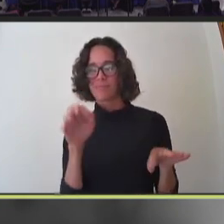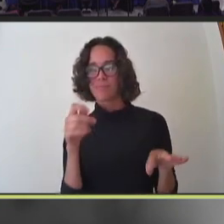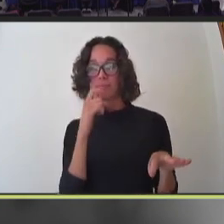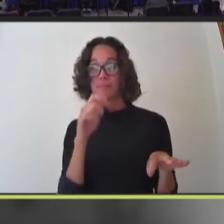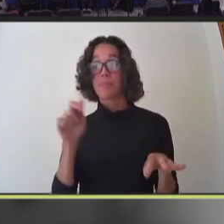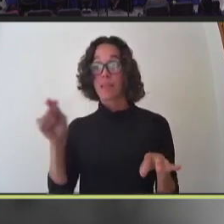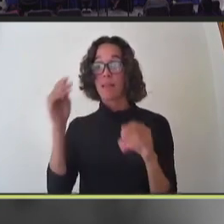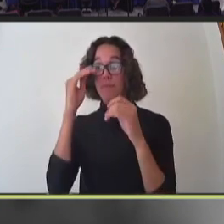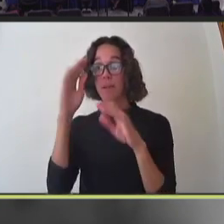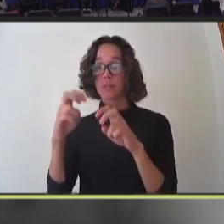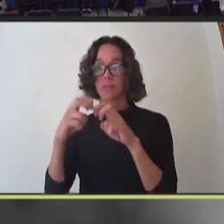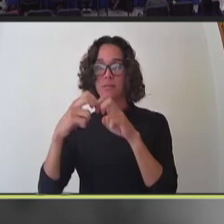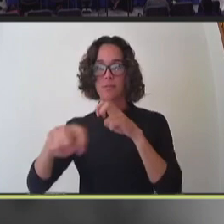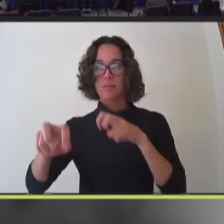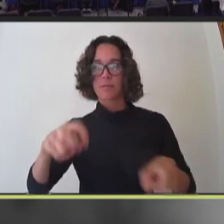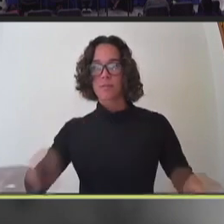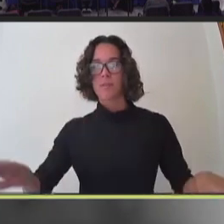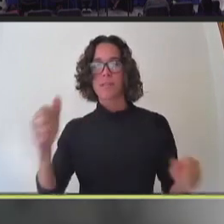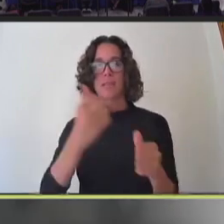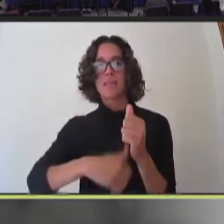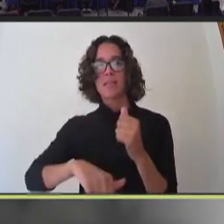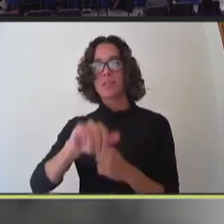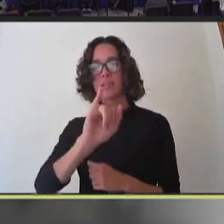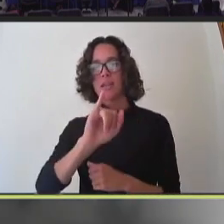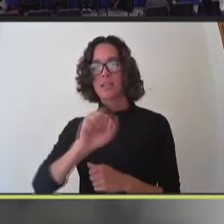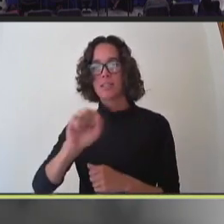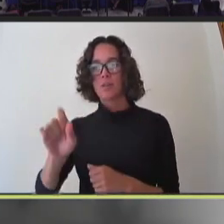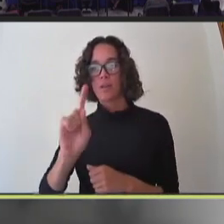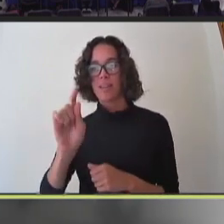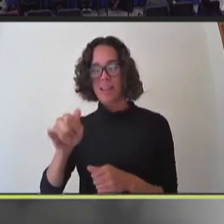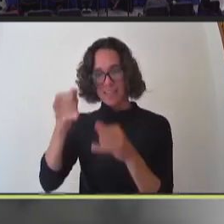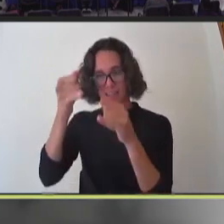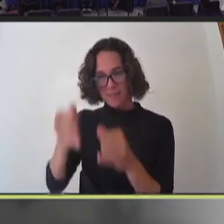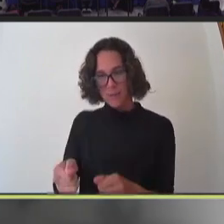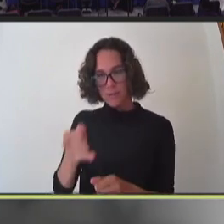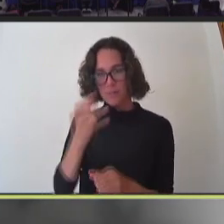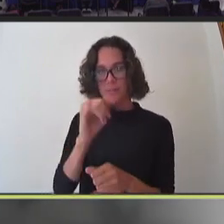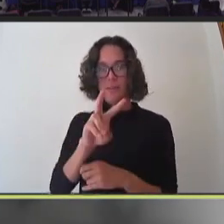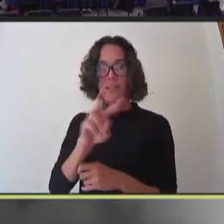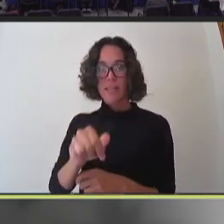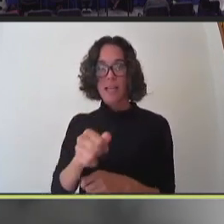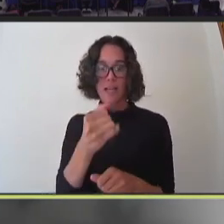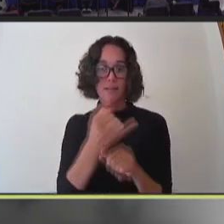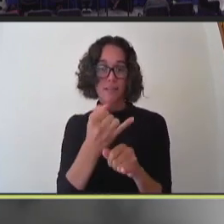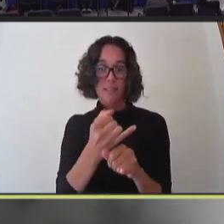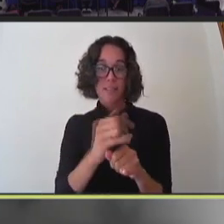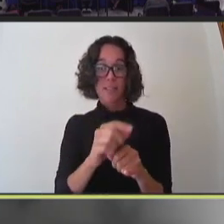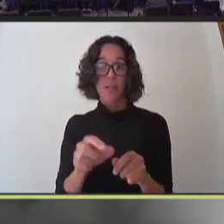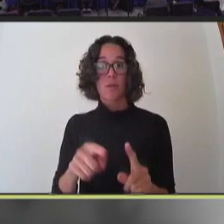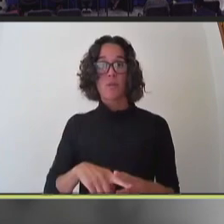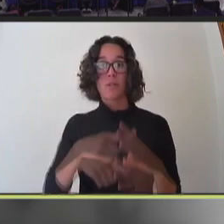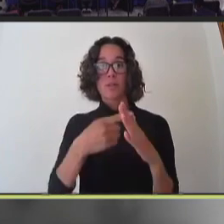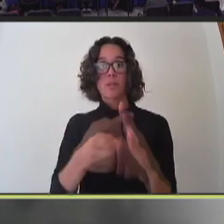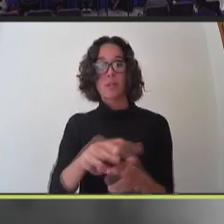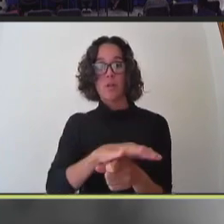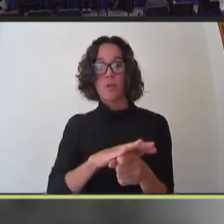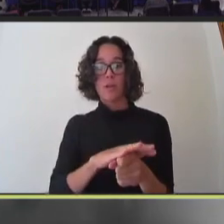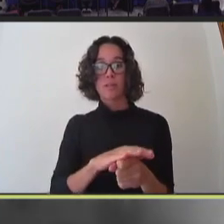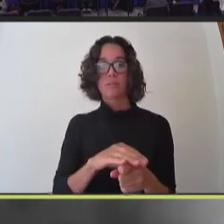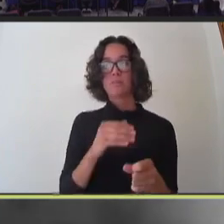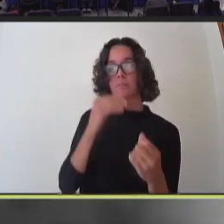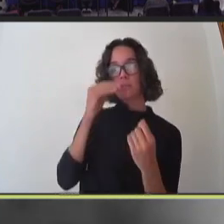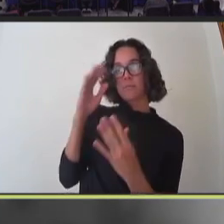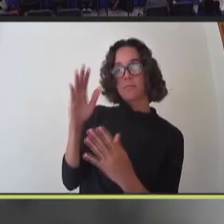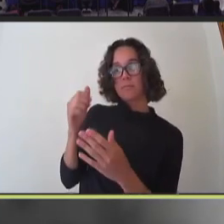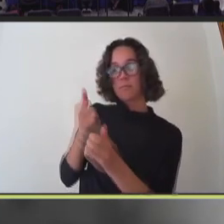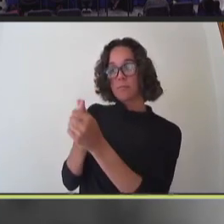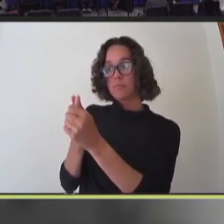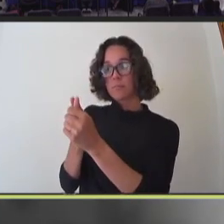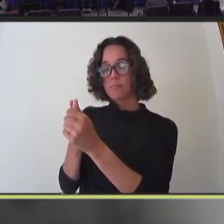IISs and where that individual VA facility was originally -- is originally located. Next slide.